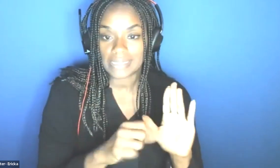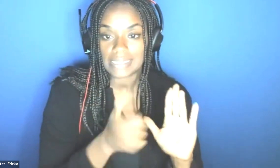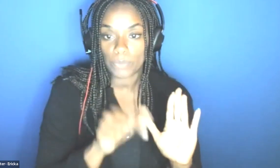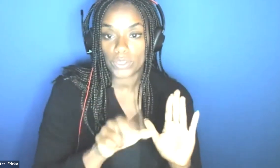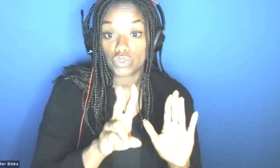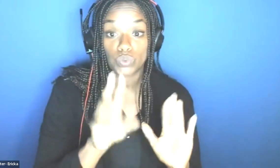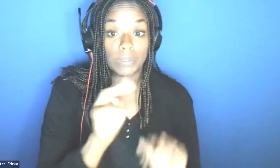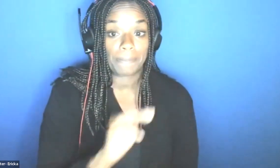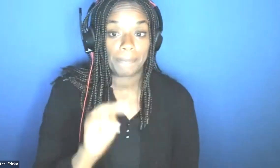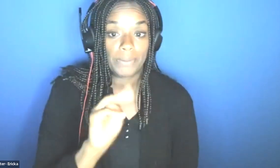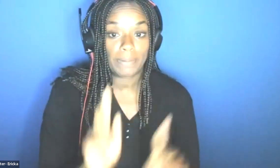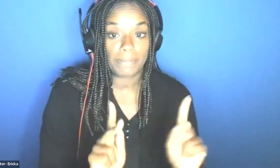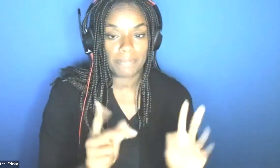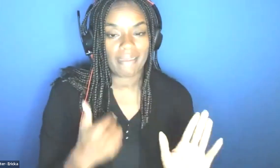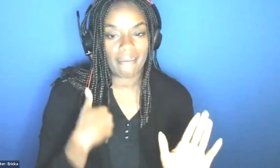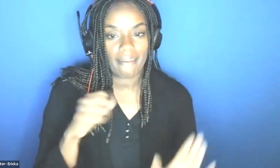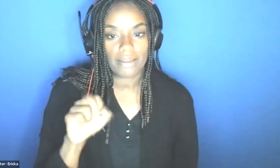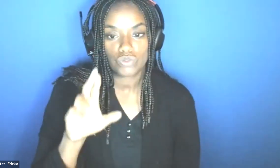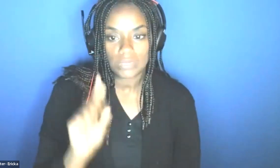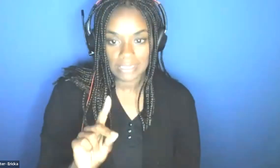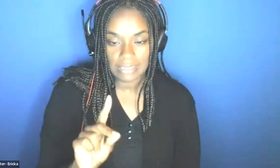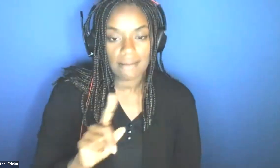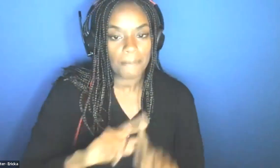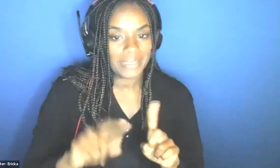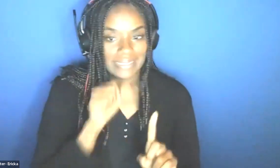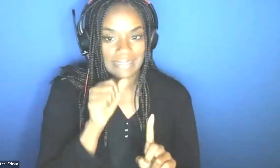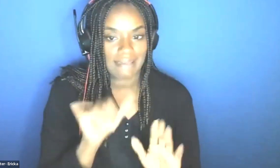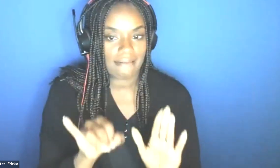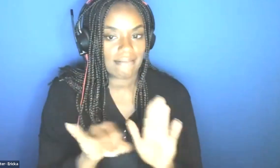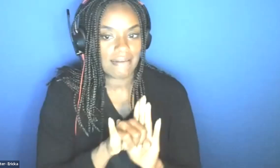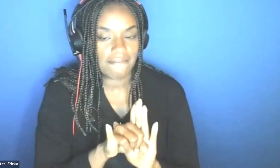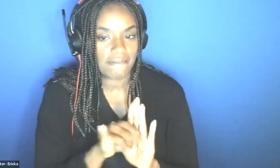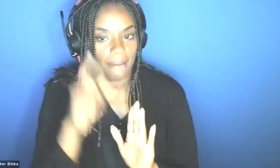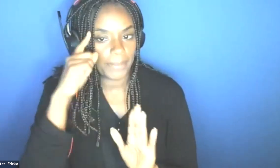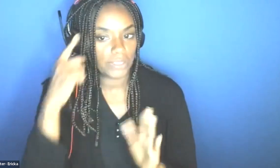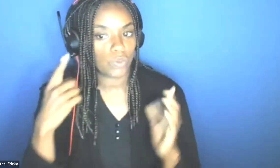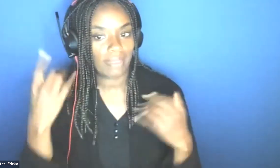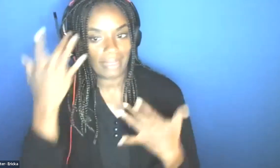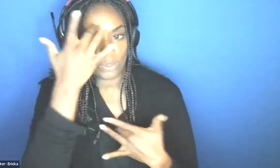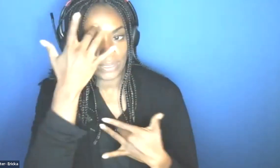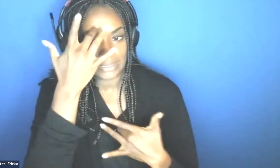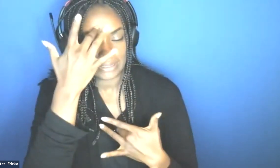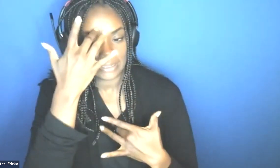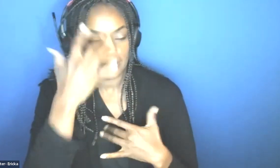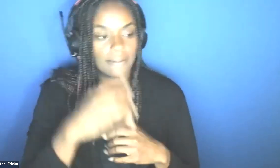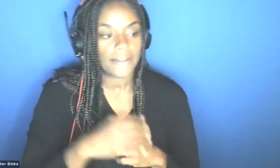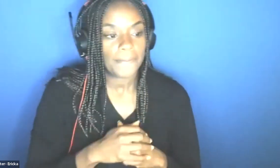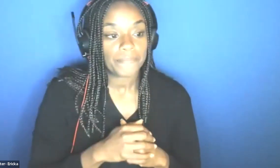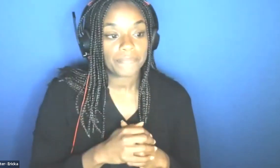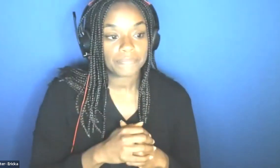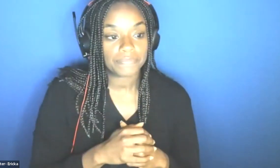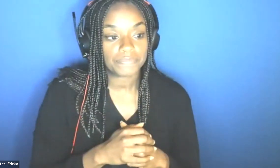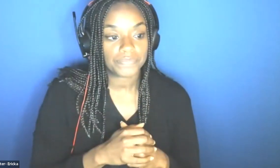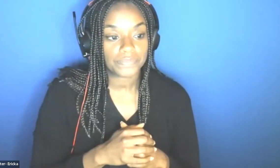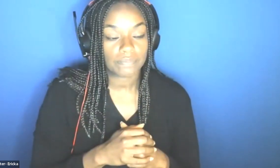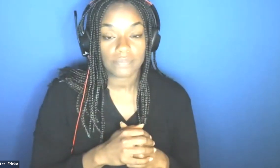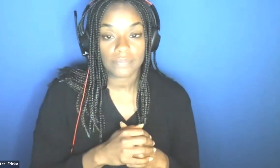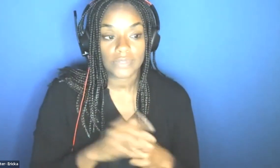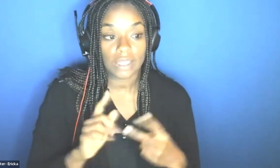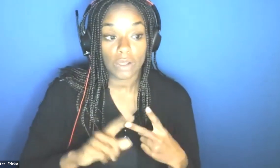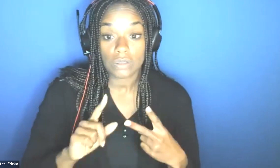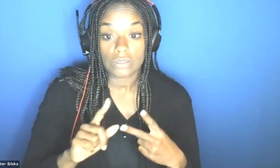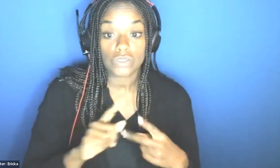By 2020, we see 73.8 million adults either had substance abuse or mental health disorders.